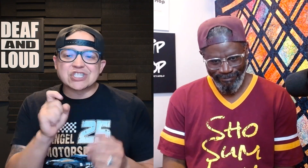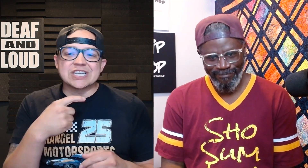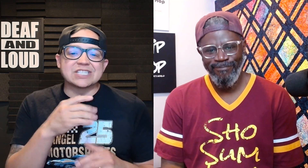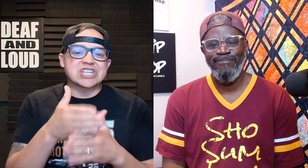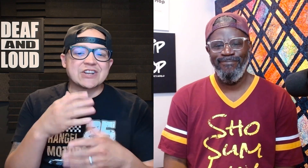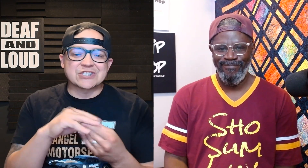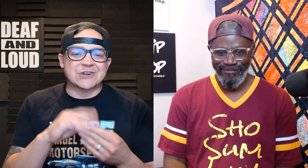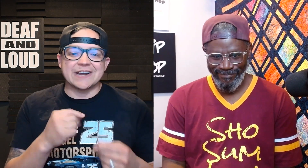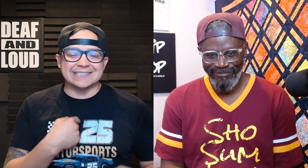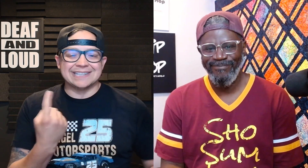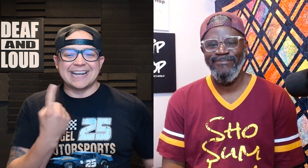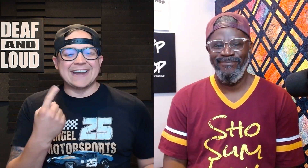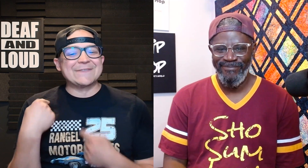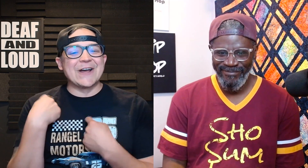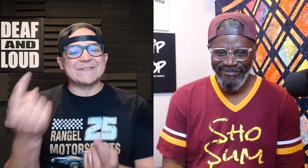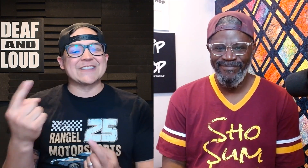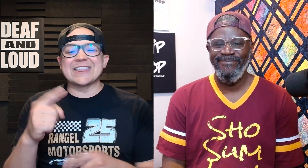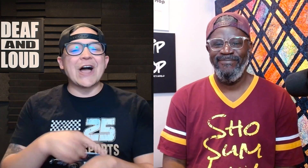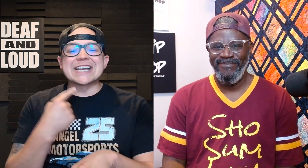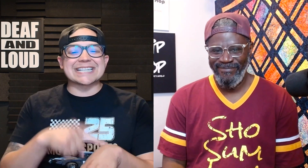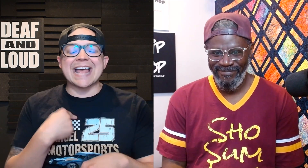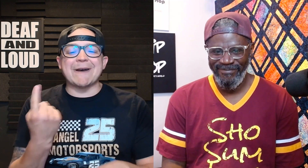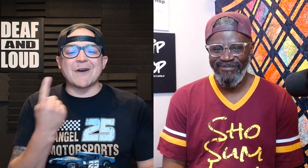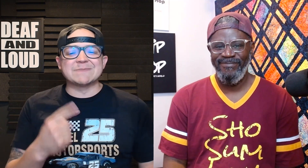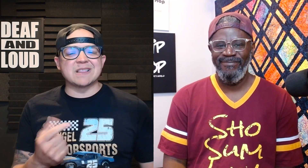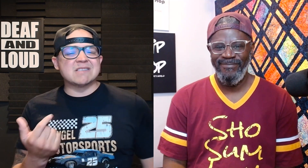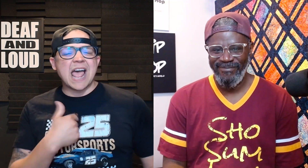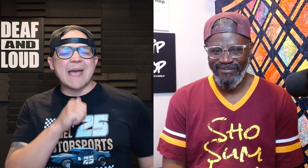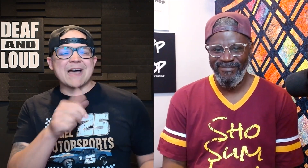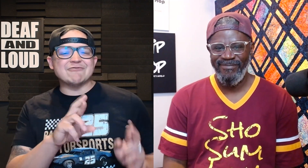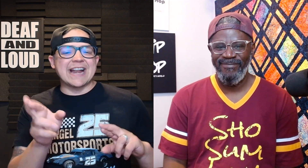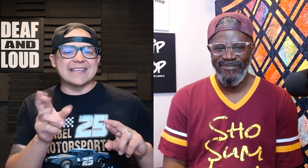You should share your story. And for the longest time, I've always been like, I'm not ready.